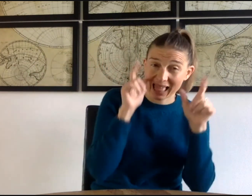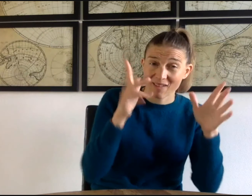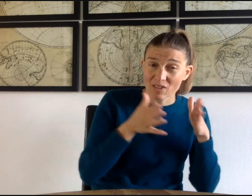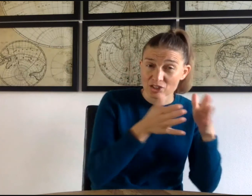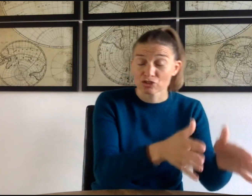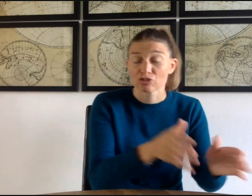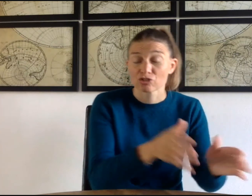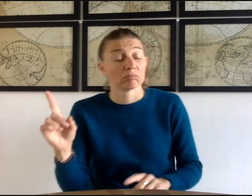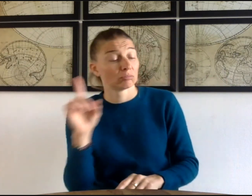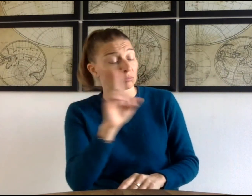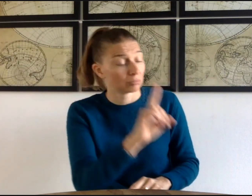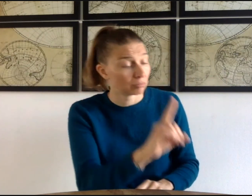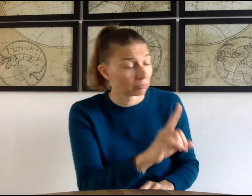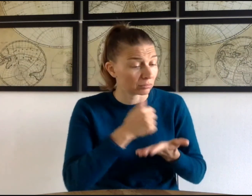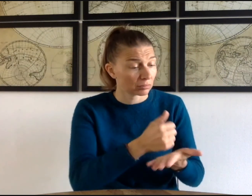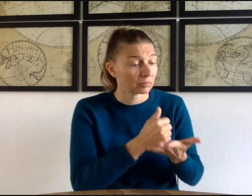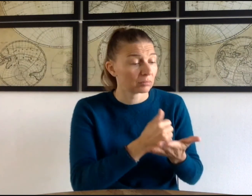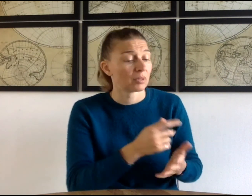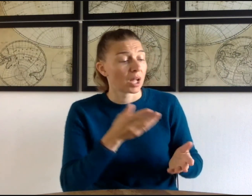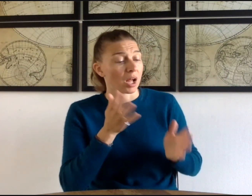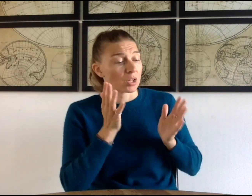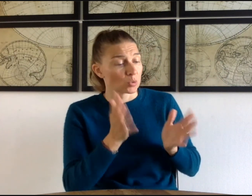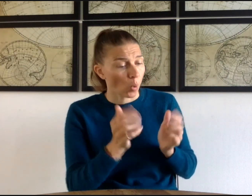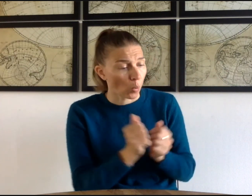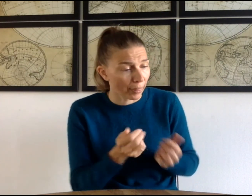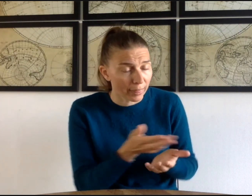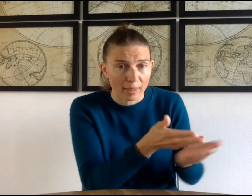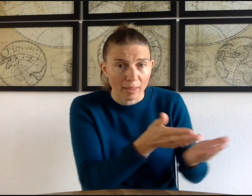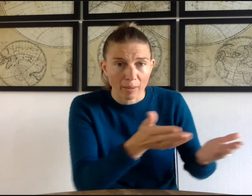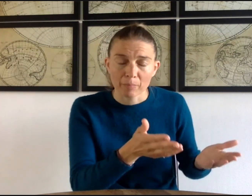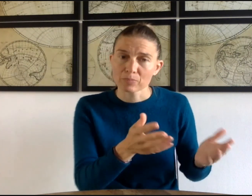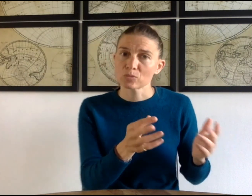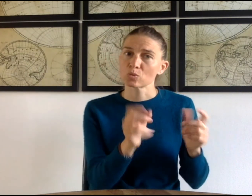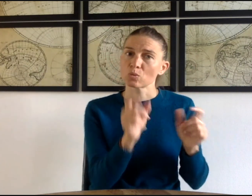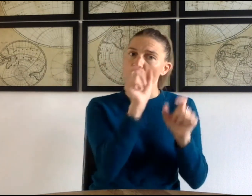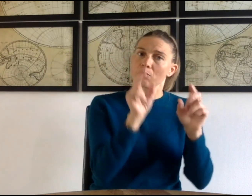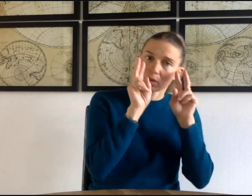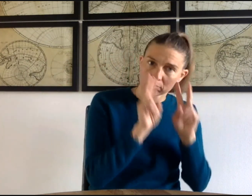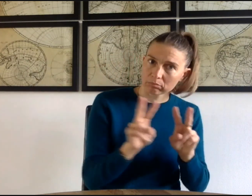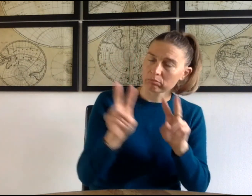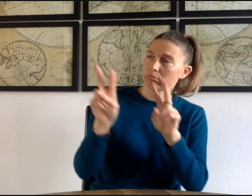And he was seen as a professional.